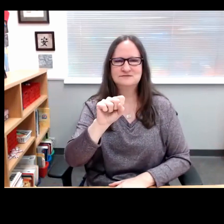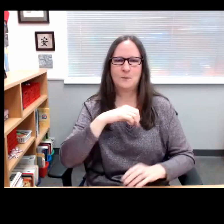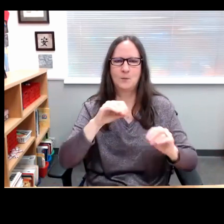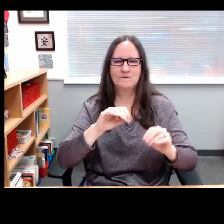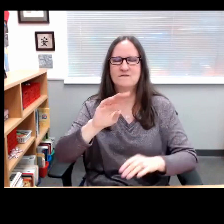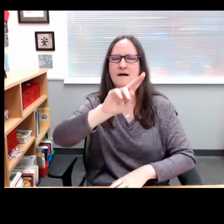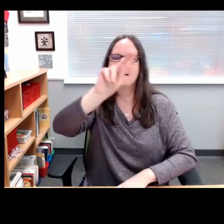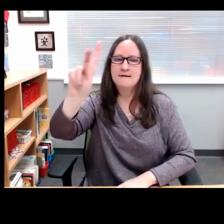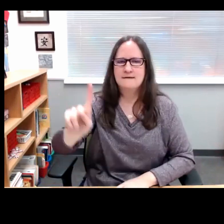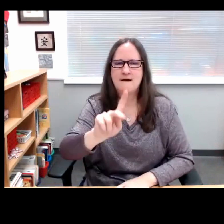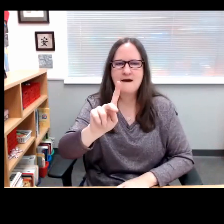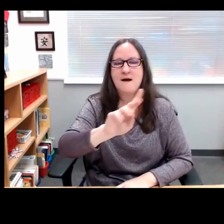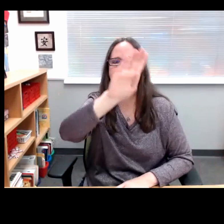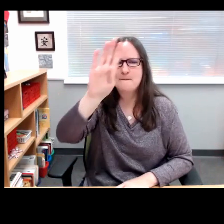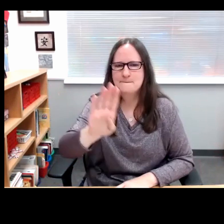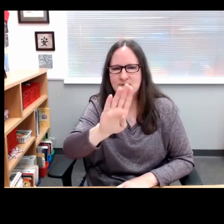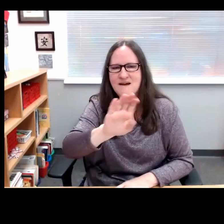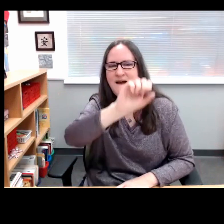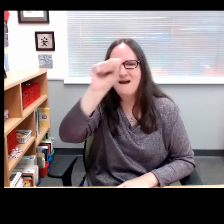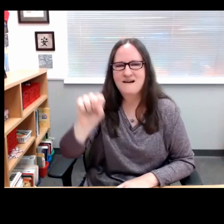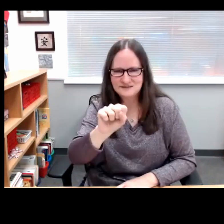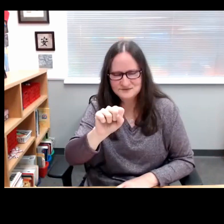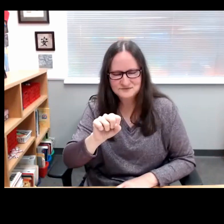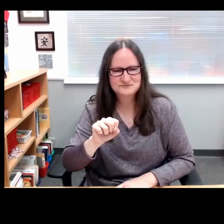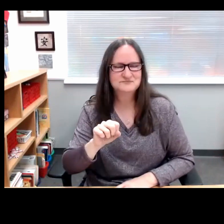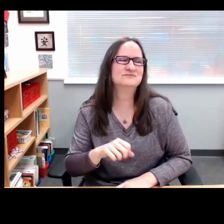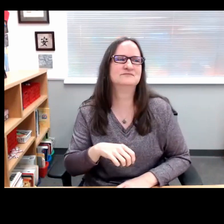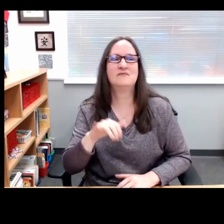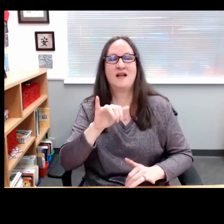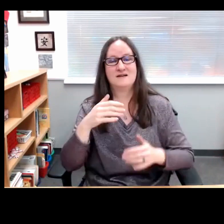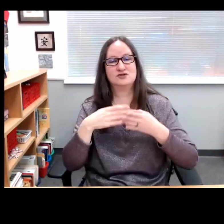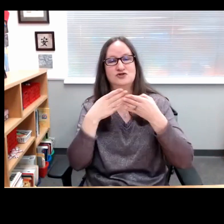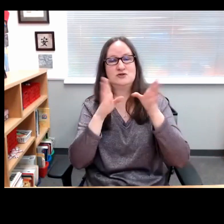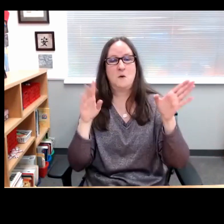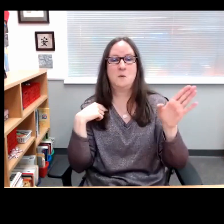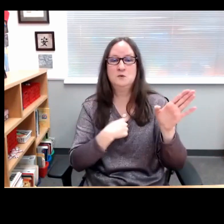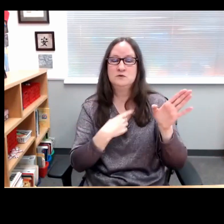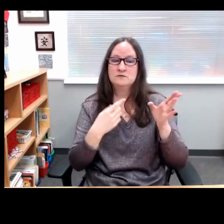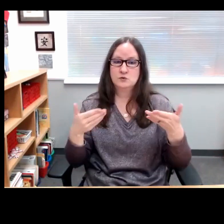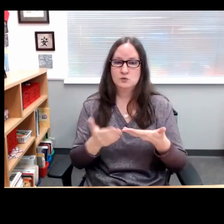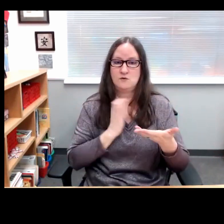So we don't just do it very flat KBS, we're like, we make the circle motion K B S.